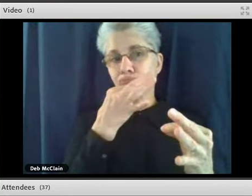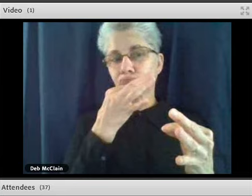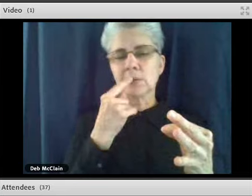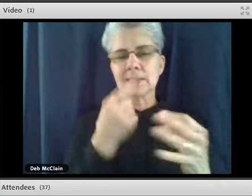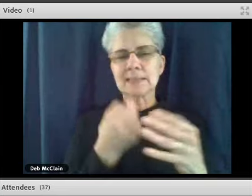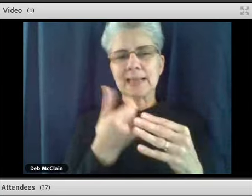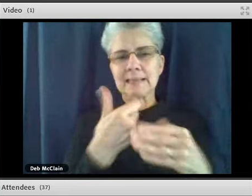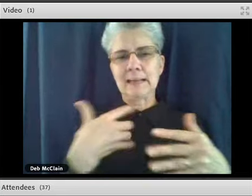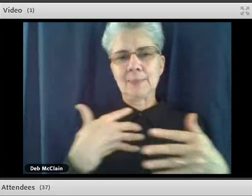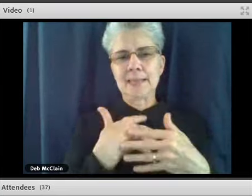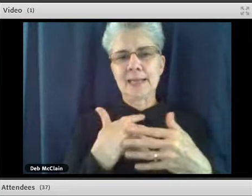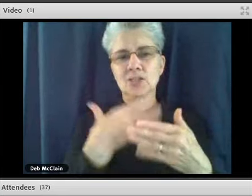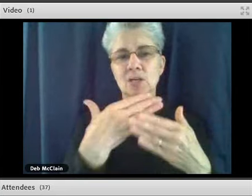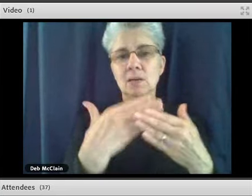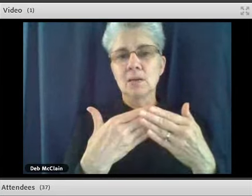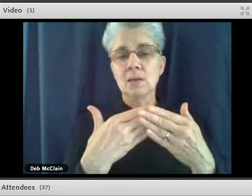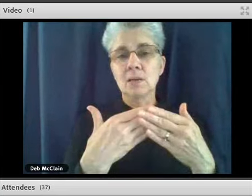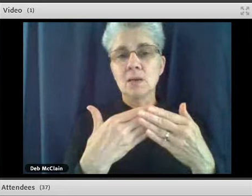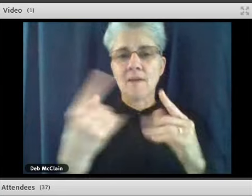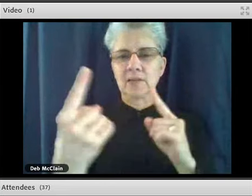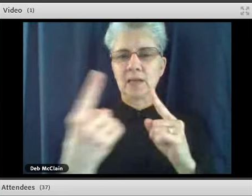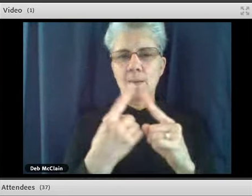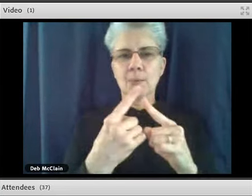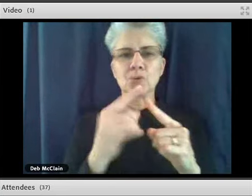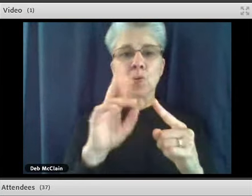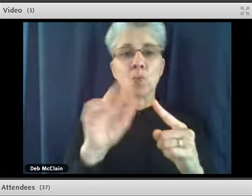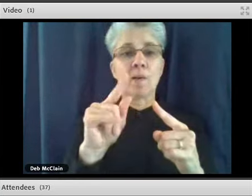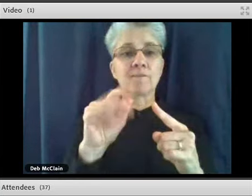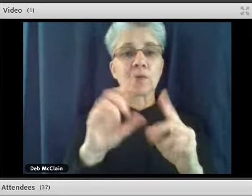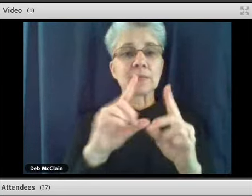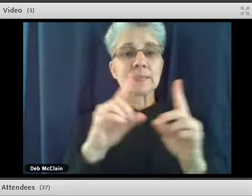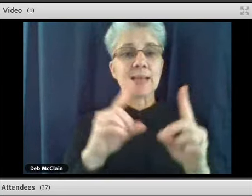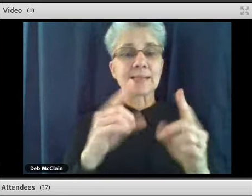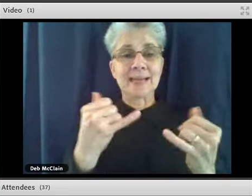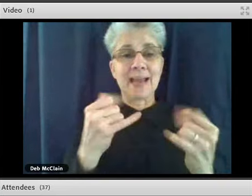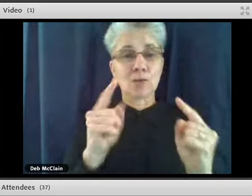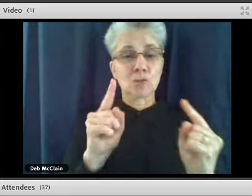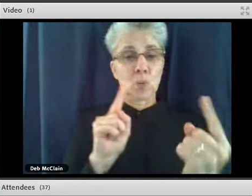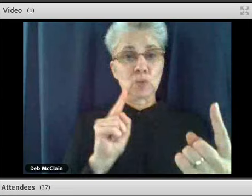on the top for libraries, because it takes out that intimidation factor of coming up to the reference desk.